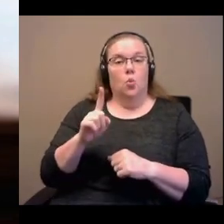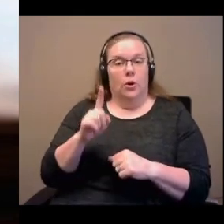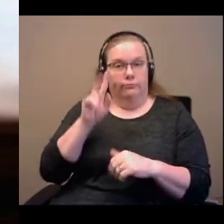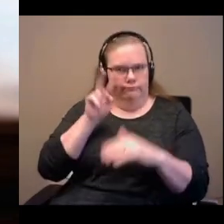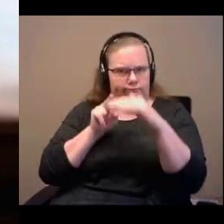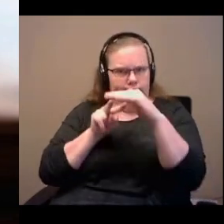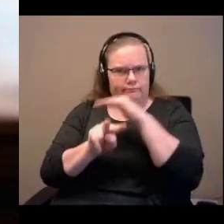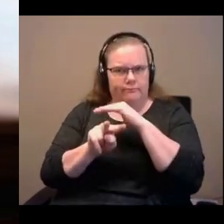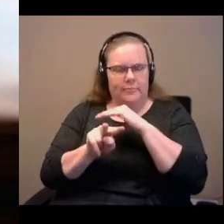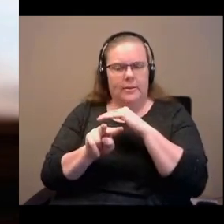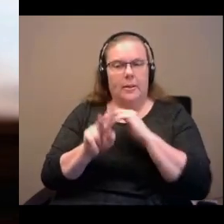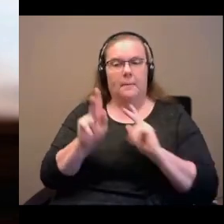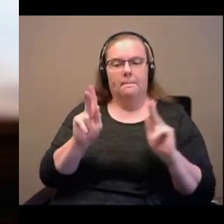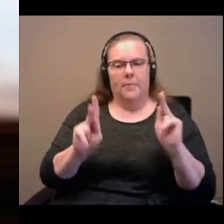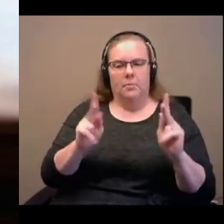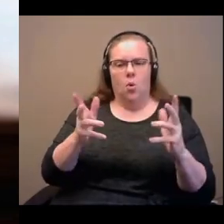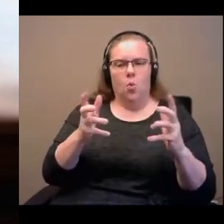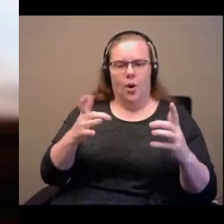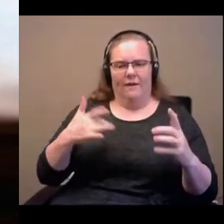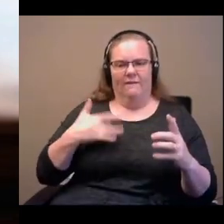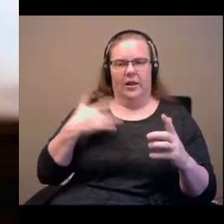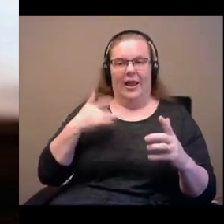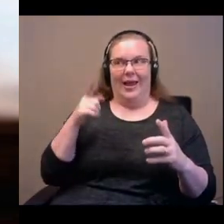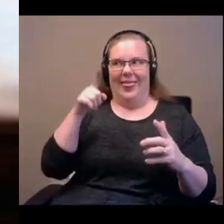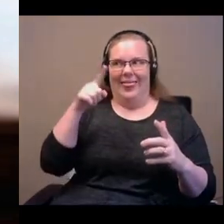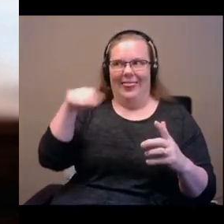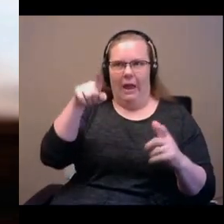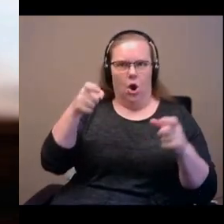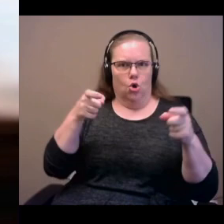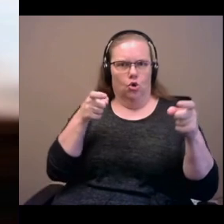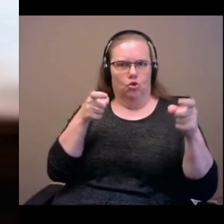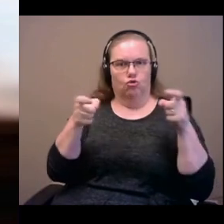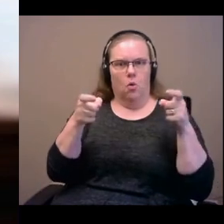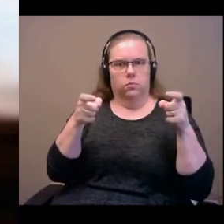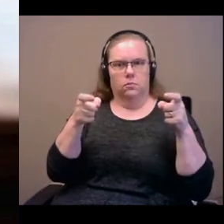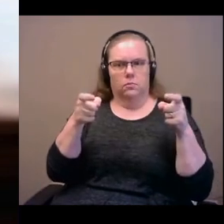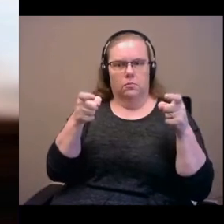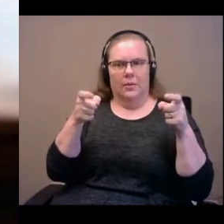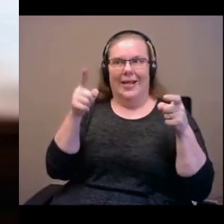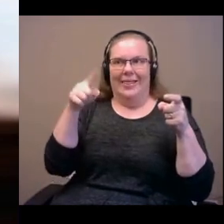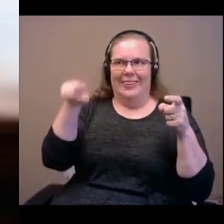people want to feel like they are in control. They want to feel like they are in the driver’s seat.